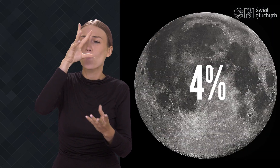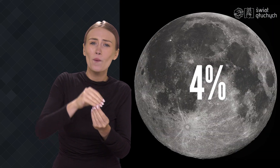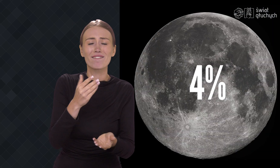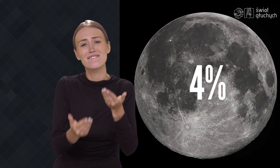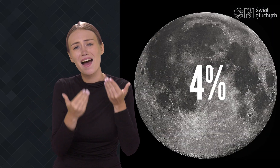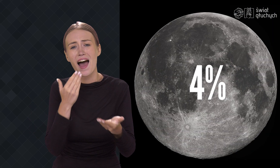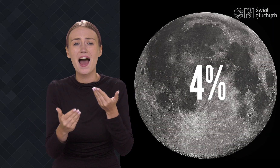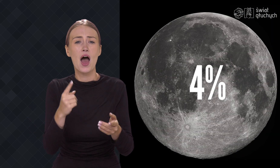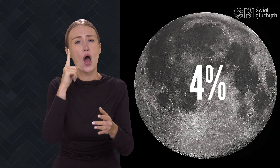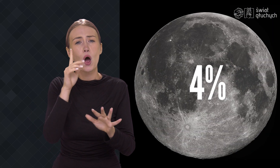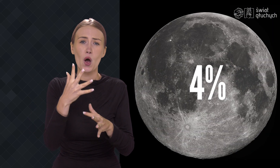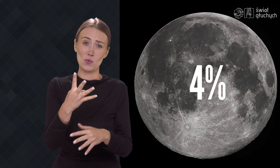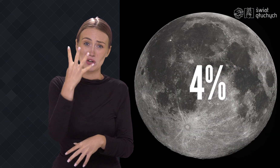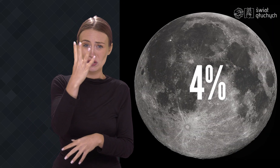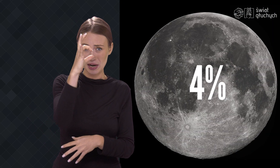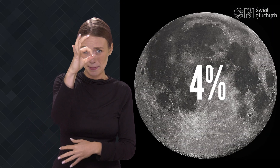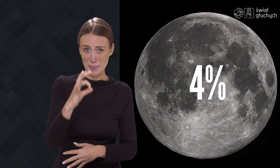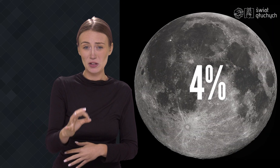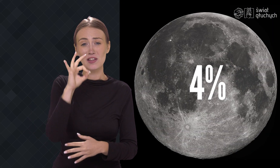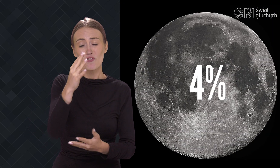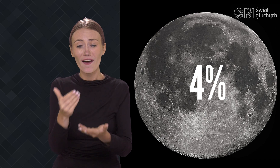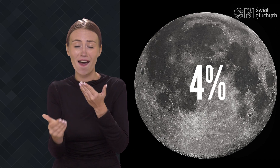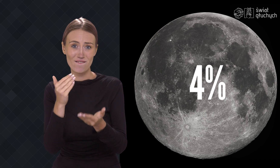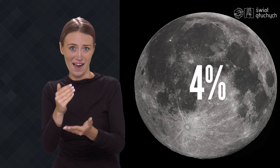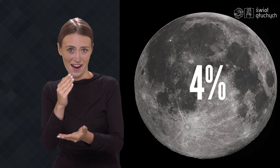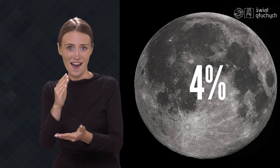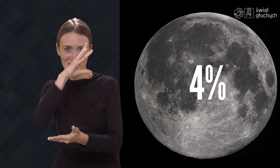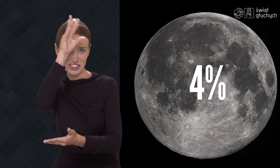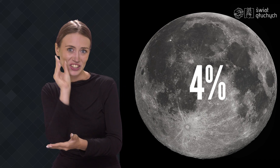their total mass is estimated to be only about 4% of the Moon’s mass.